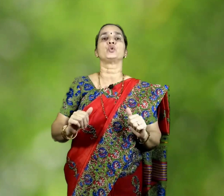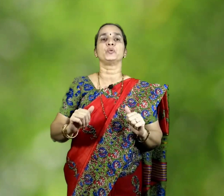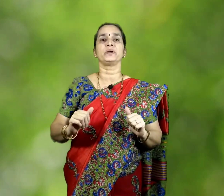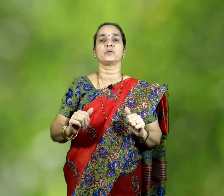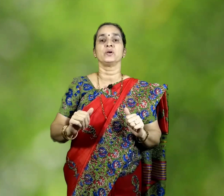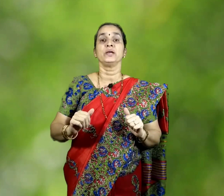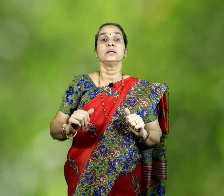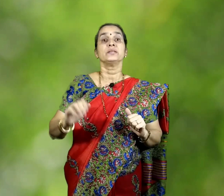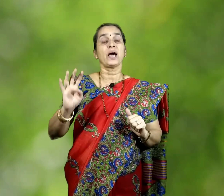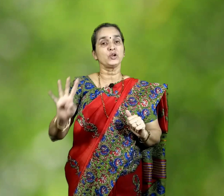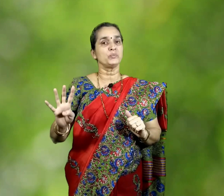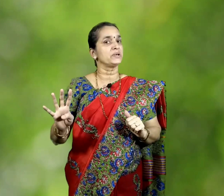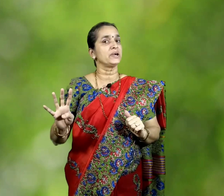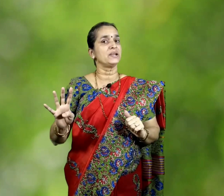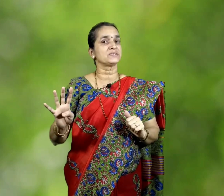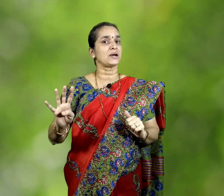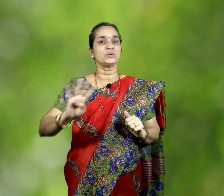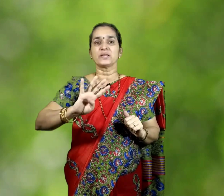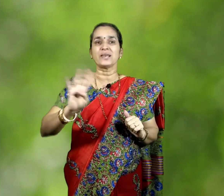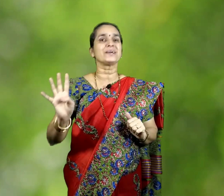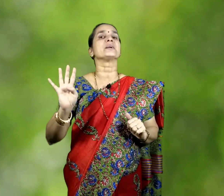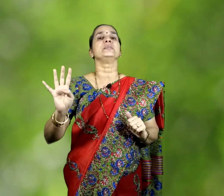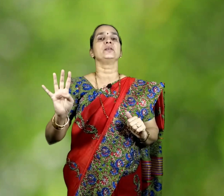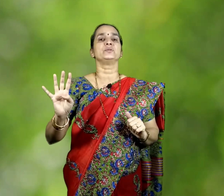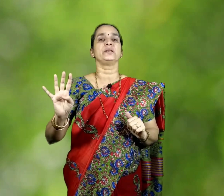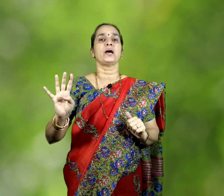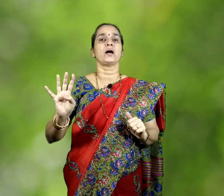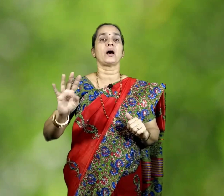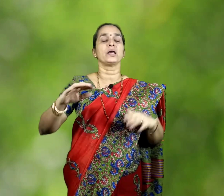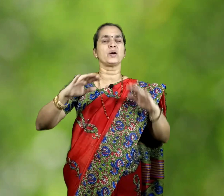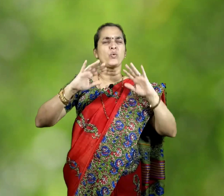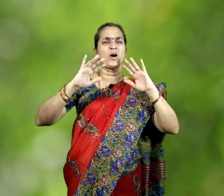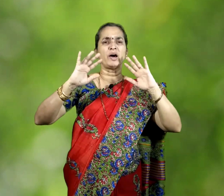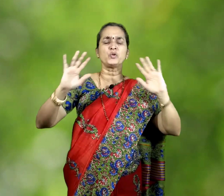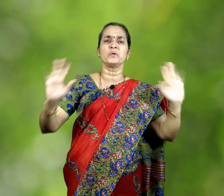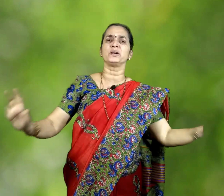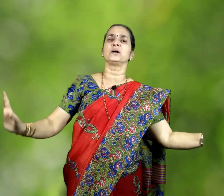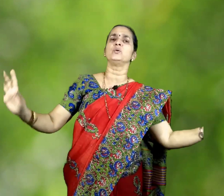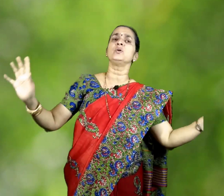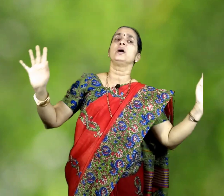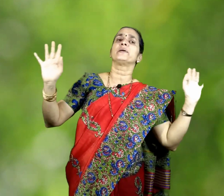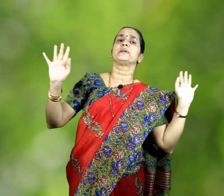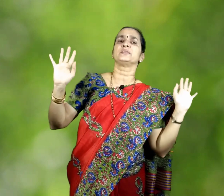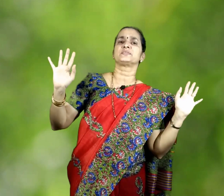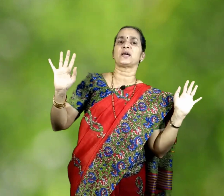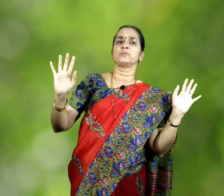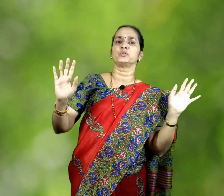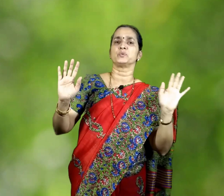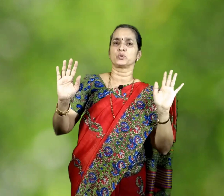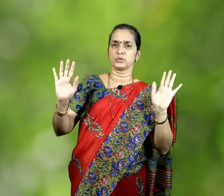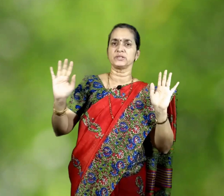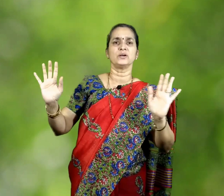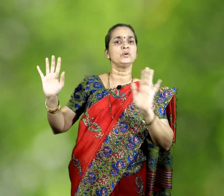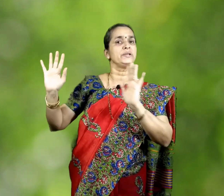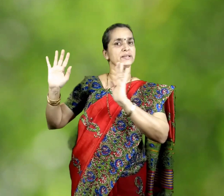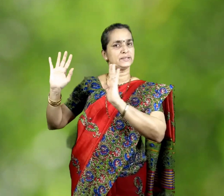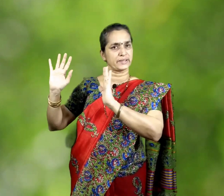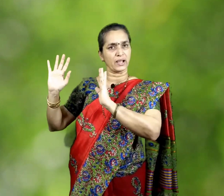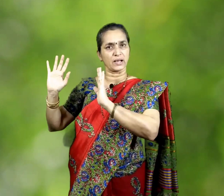These four deaths wont stop here Lot of monkeys can die later on.